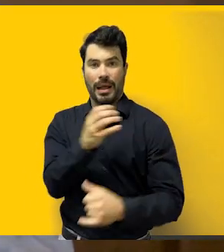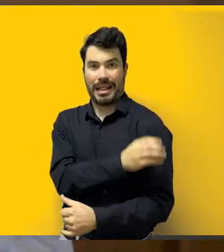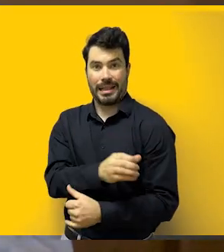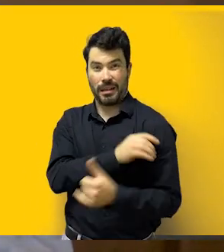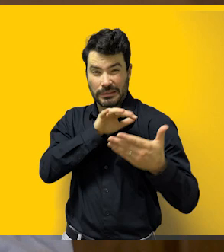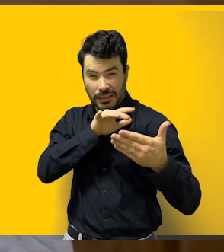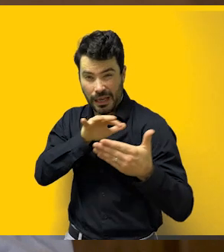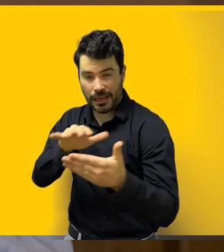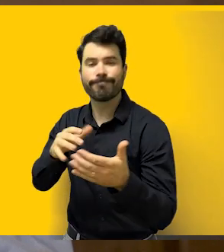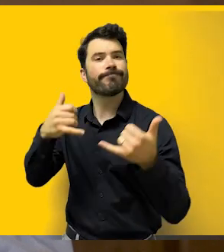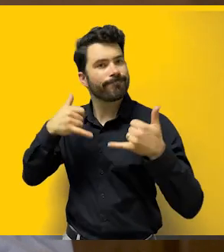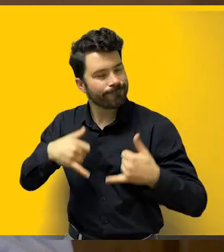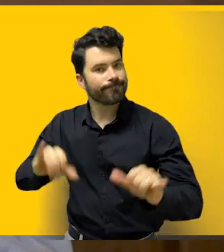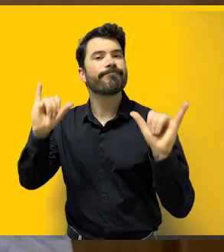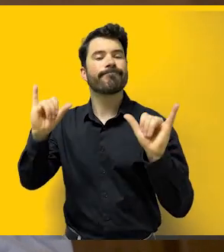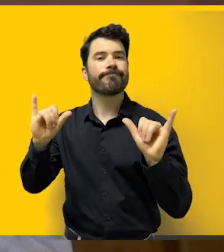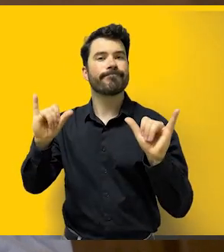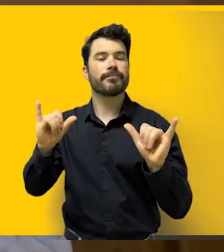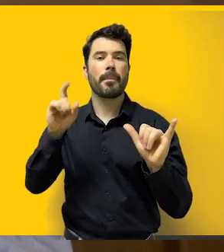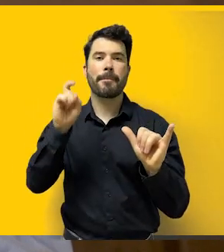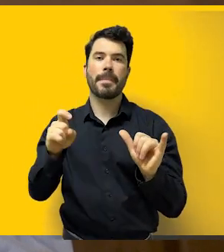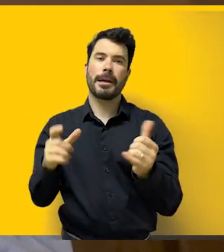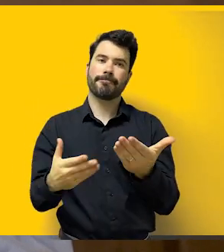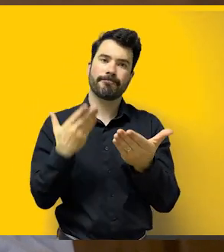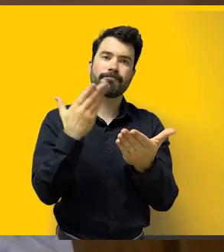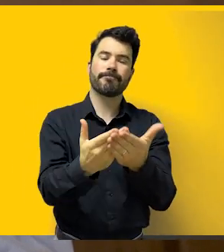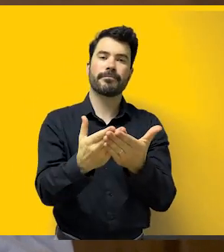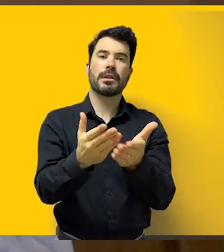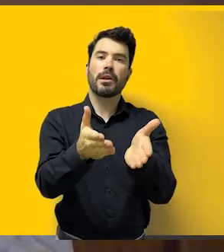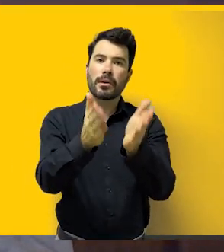And previous history of multi-system inflammatory syndrome secondary to COVID infection.